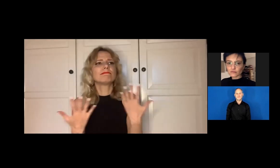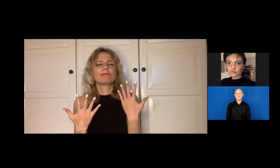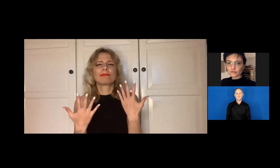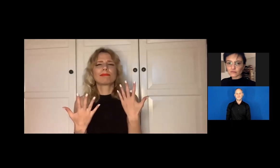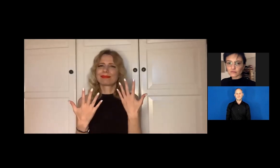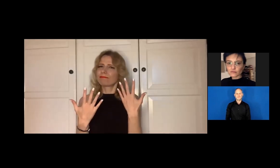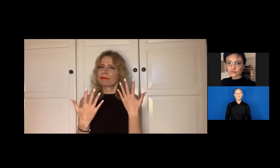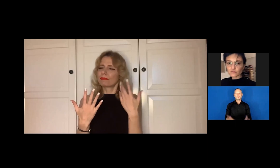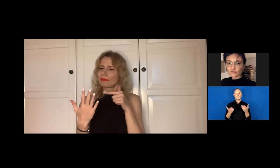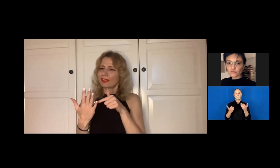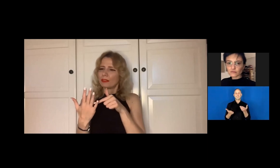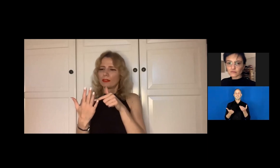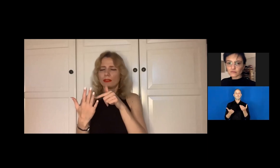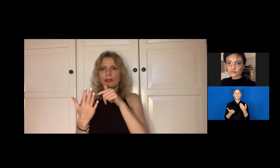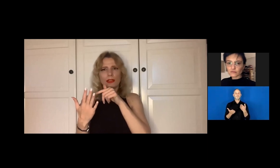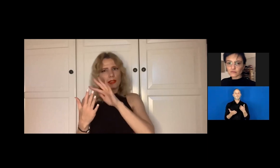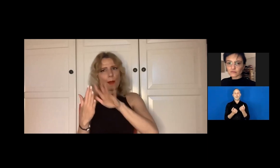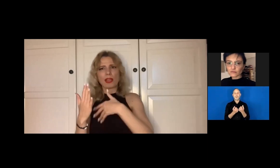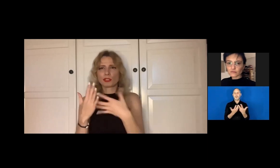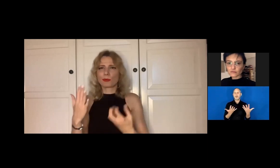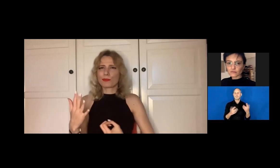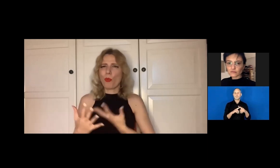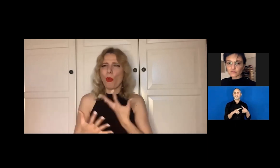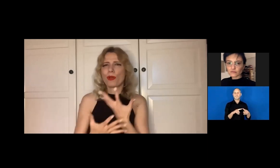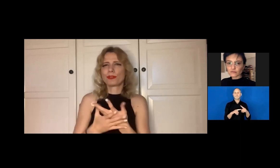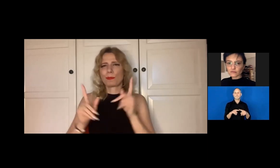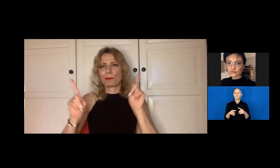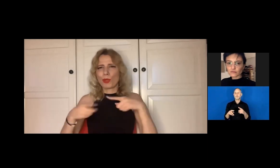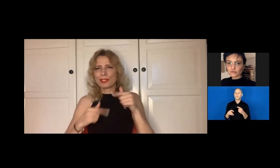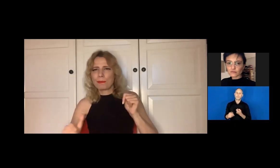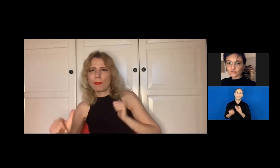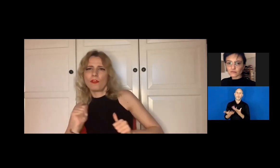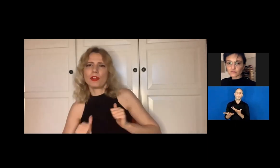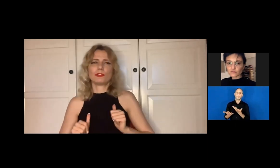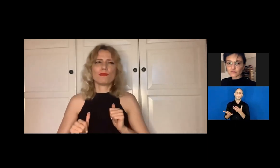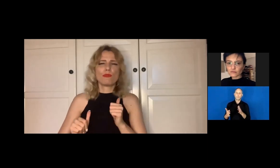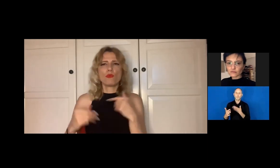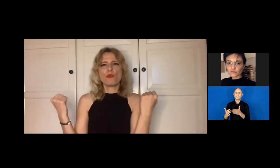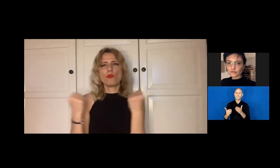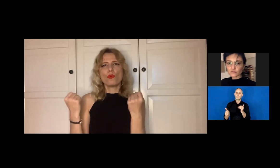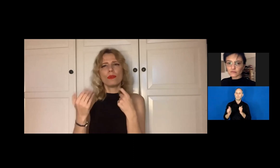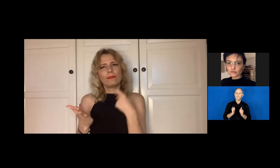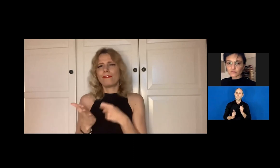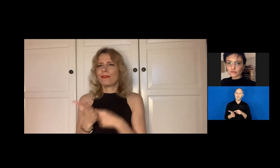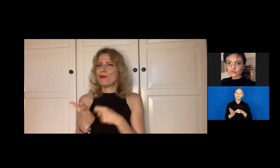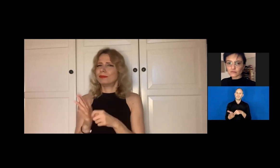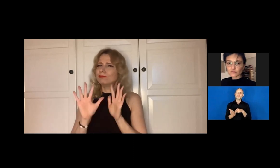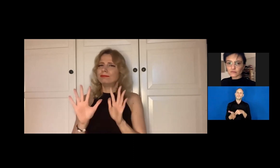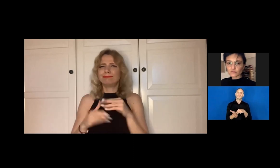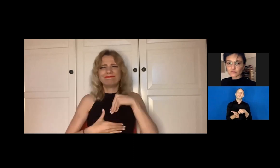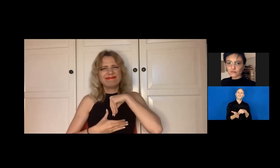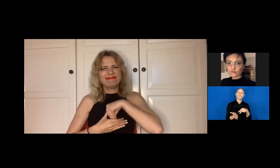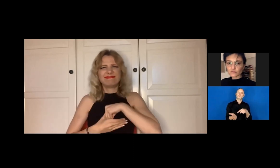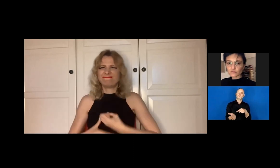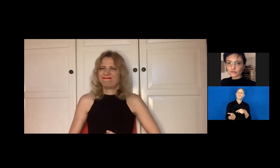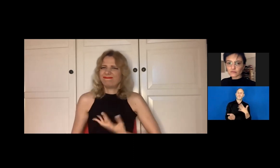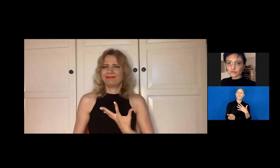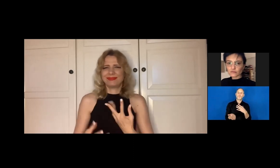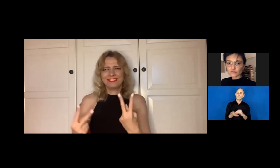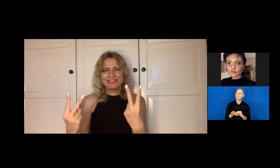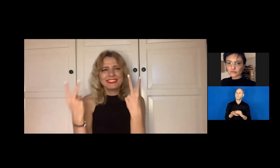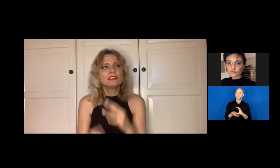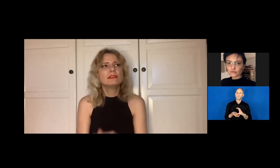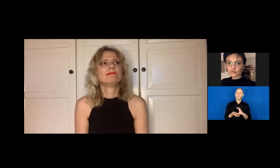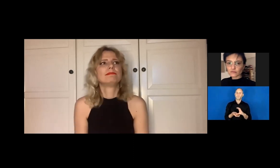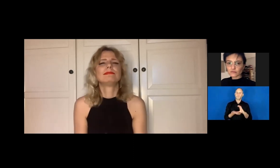Laura Valyte: So, I must say, I feel like these translations are really a poetic artwork.